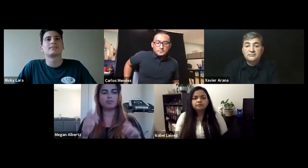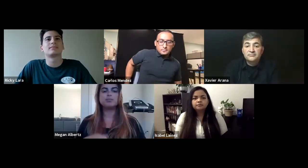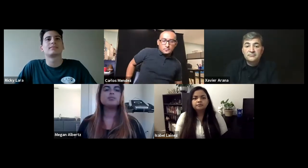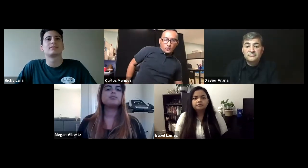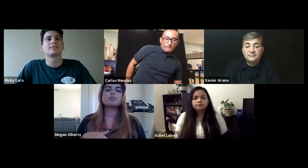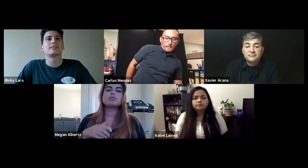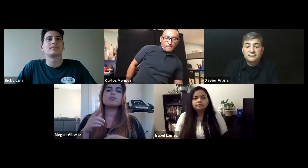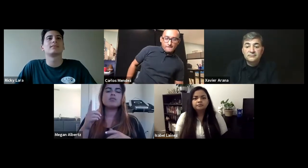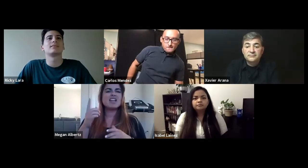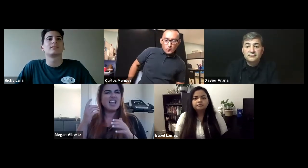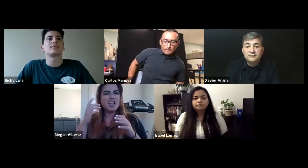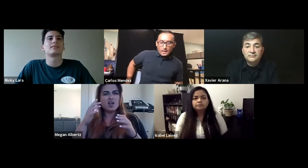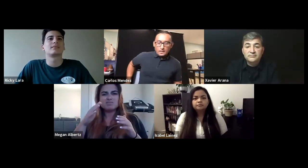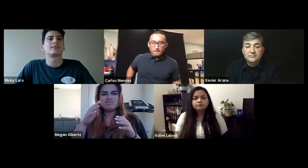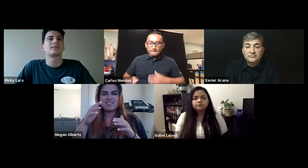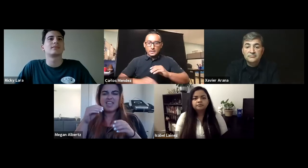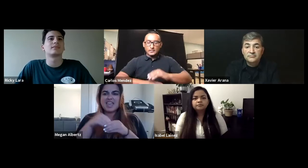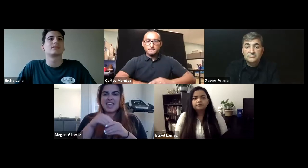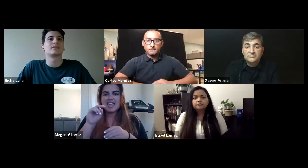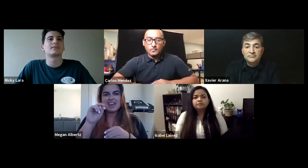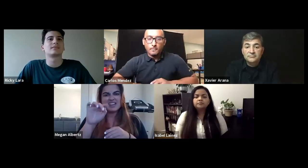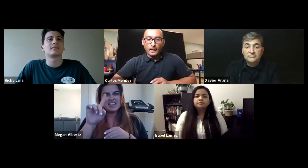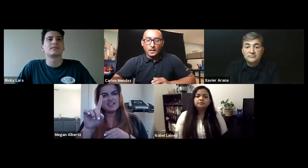I'd never experienced anything like that before.